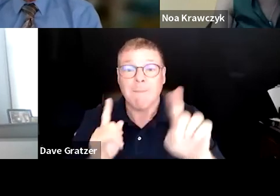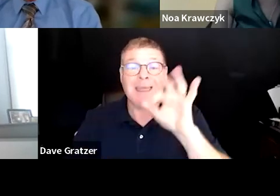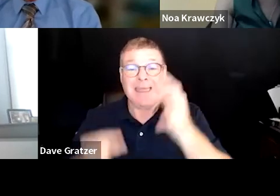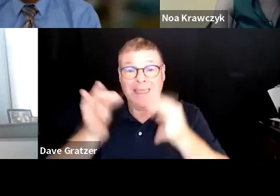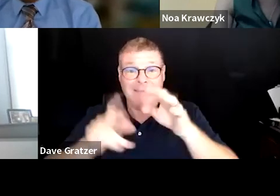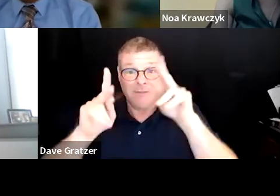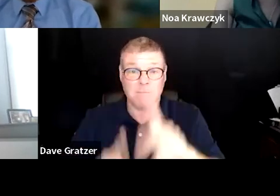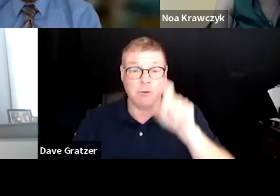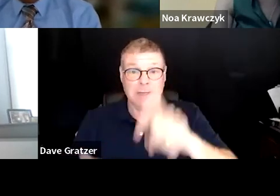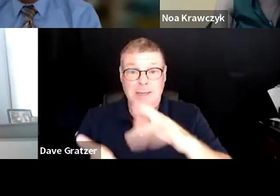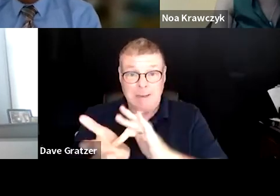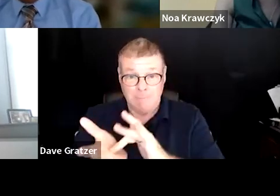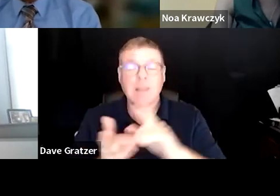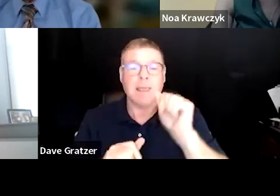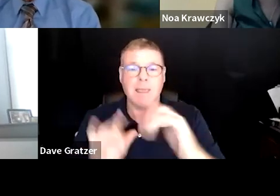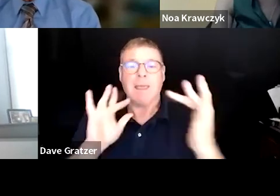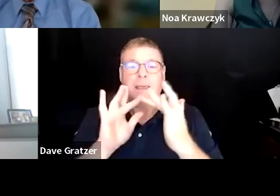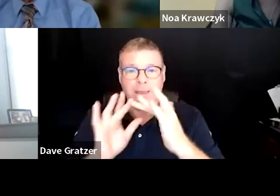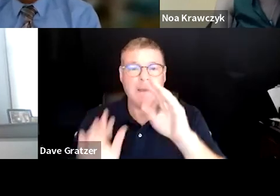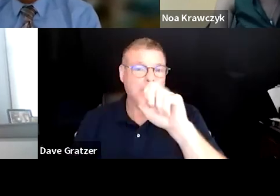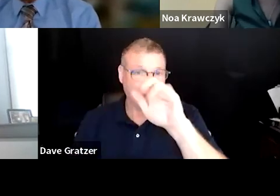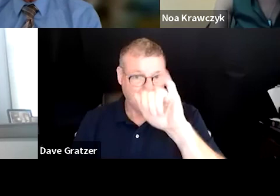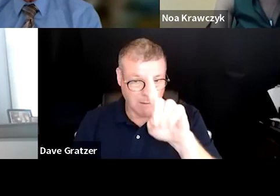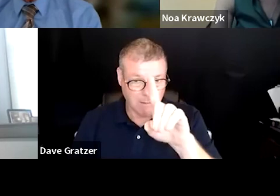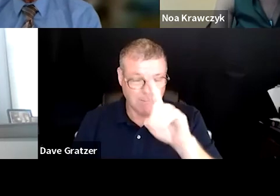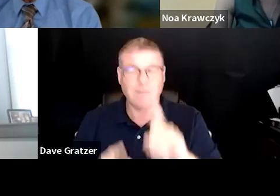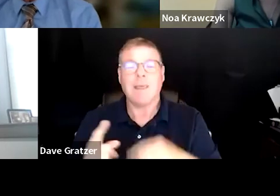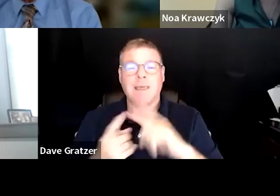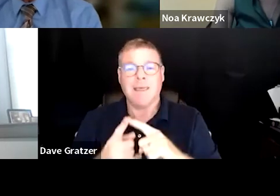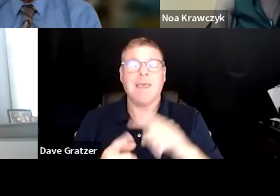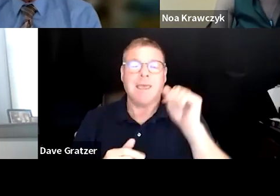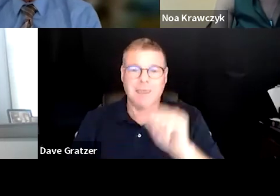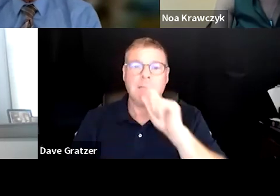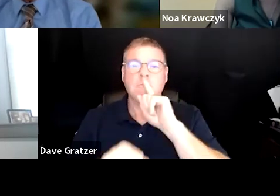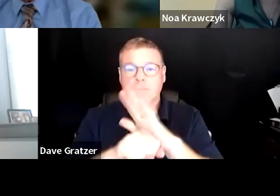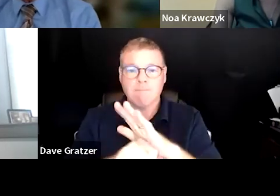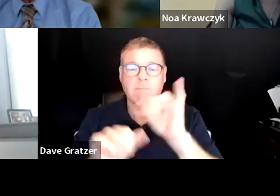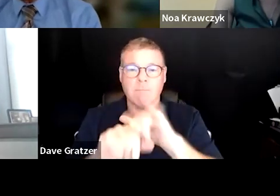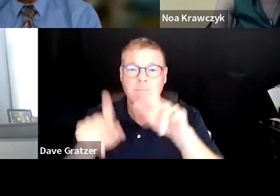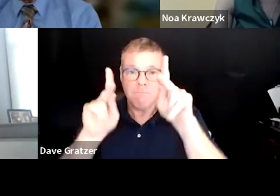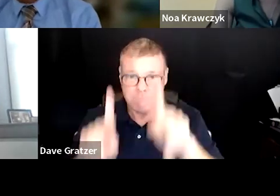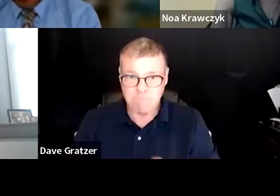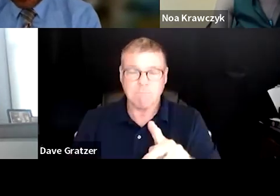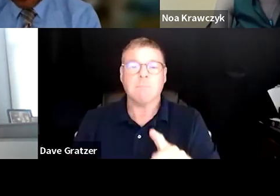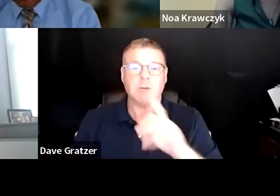the pharmacy can contact Medicaid and Medicaid confirm that that person's Medicaid has been reinstated.